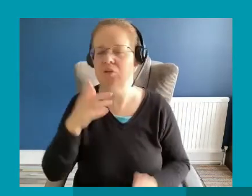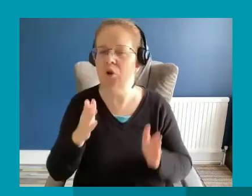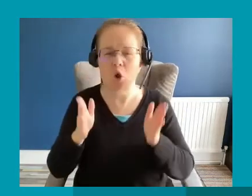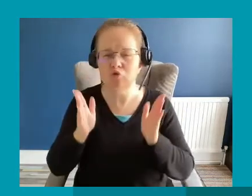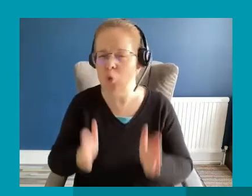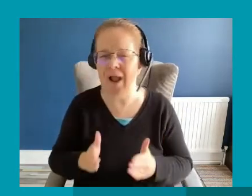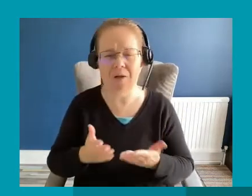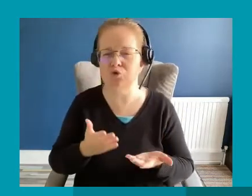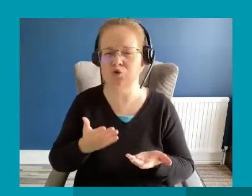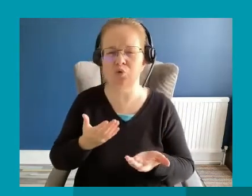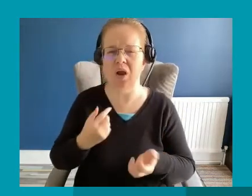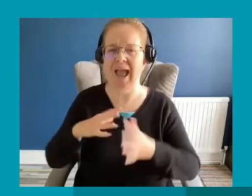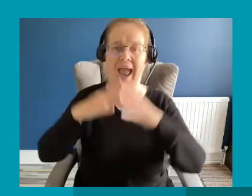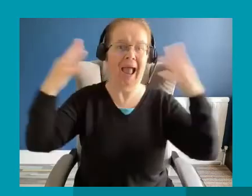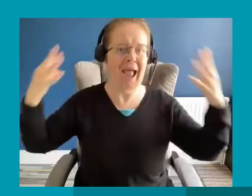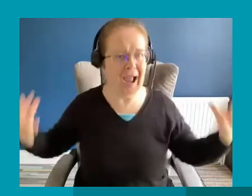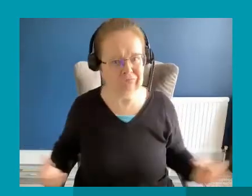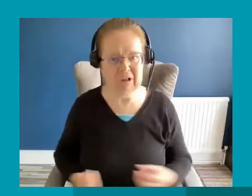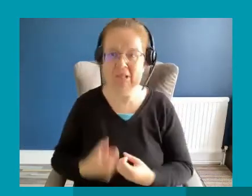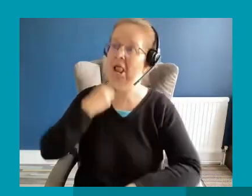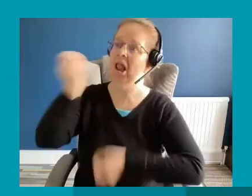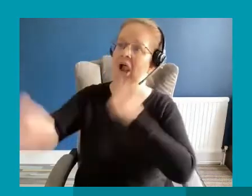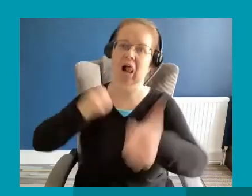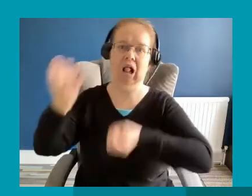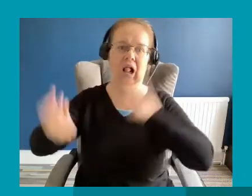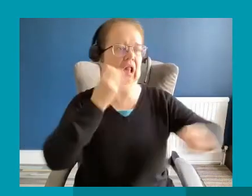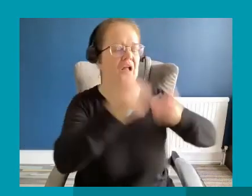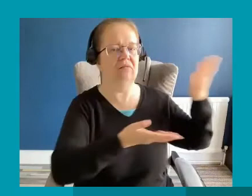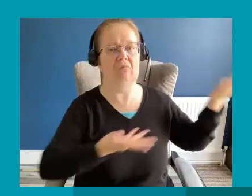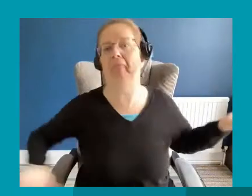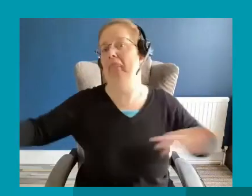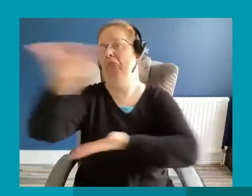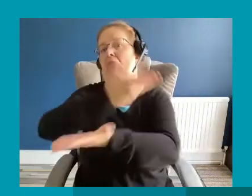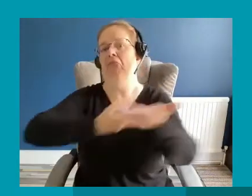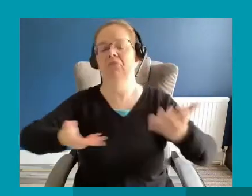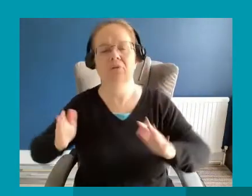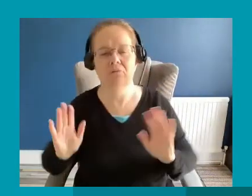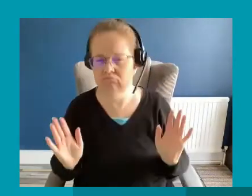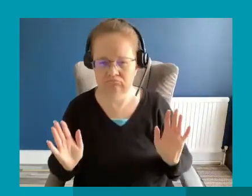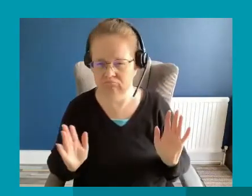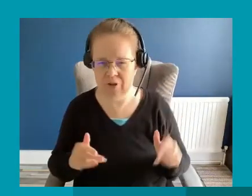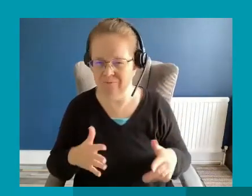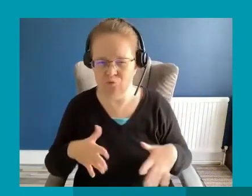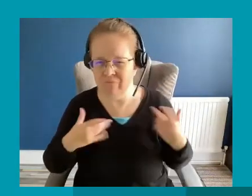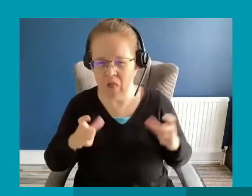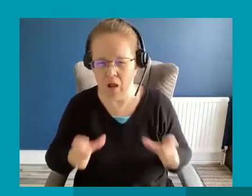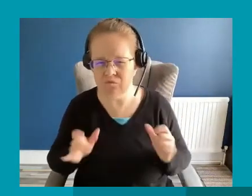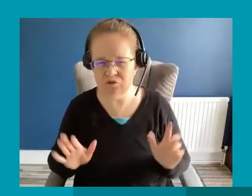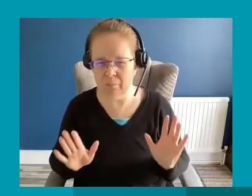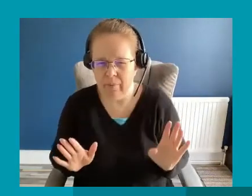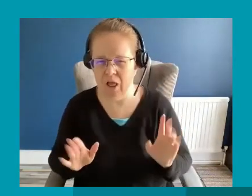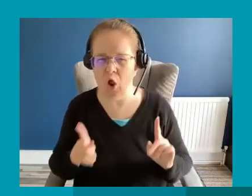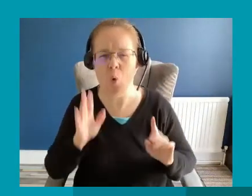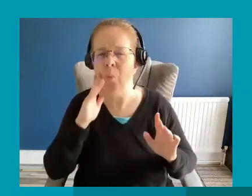You don't don't feel obliged that you have to share or discuss at that point. If you feel really uncomfortable and you're not quite ready again,